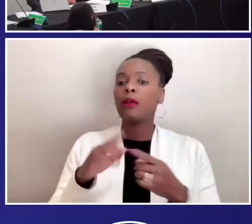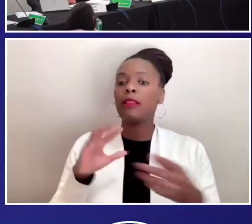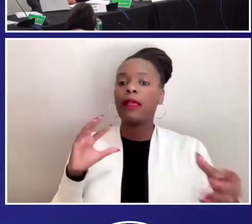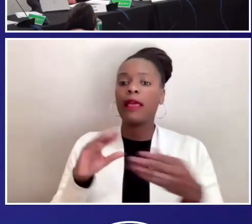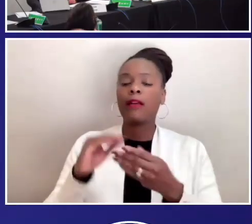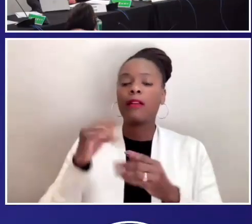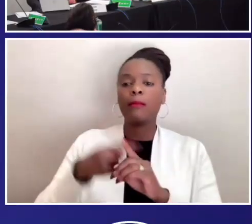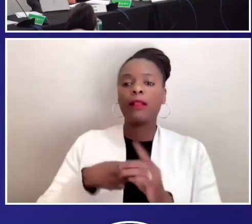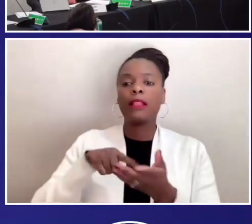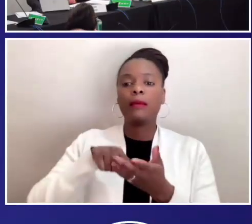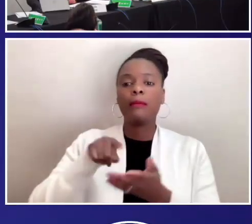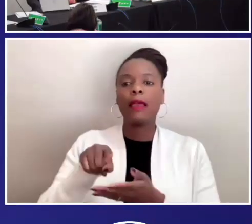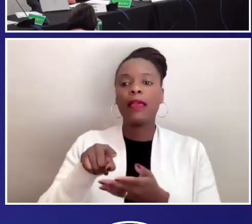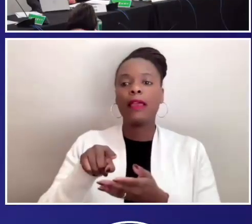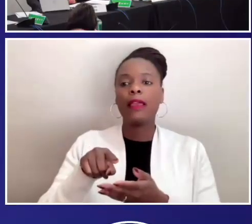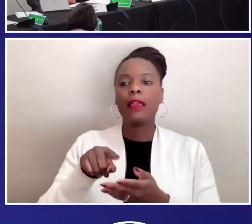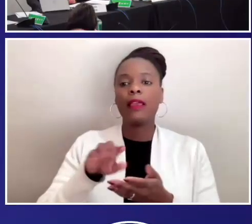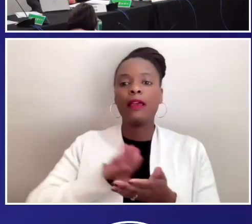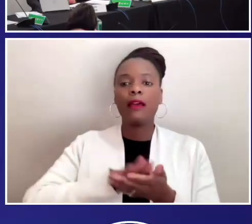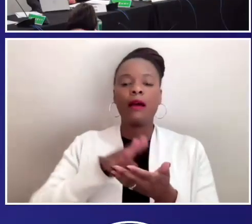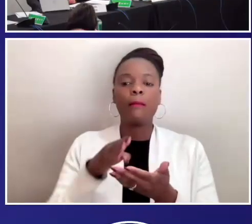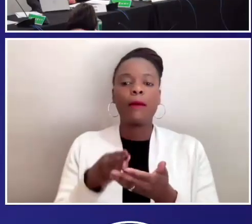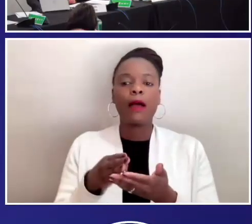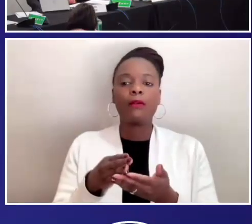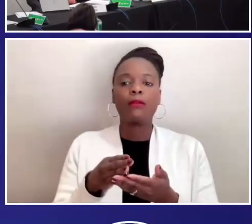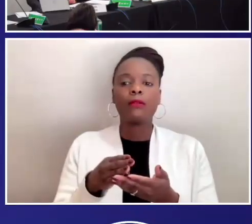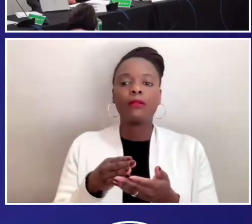Or. When their monthly payment amount exceeds the applicable amount.